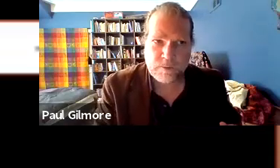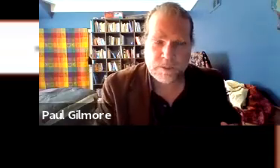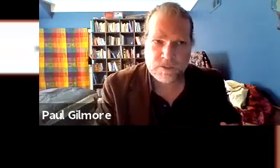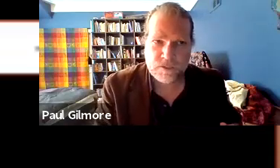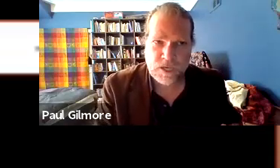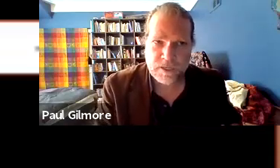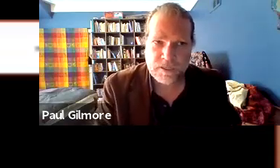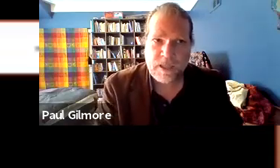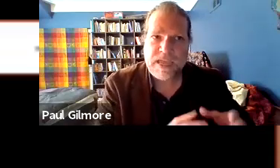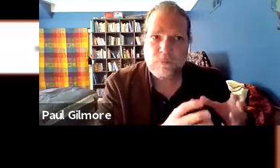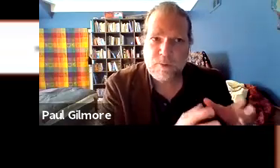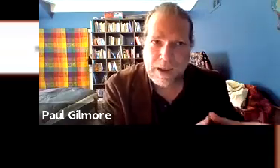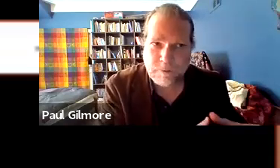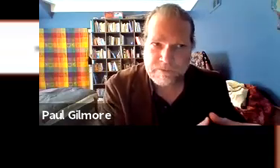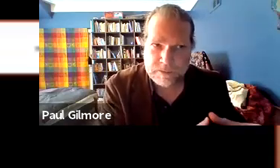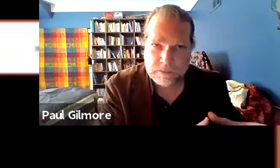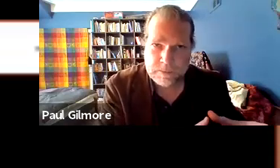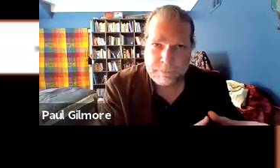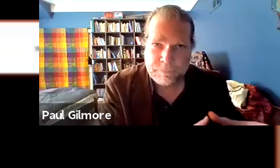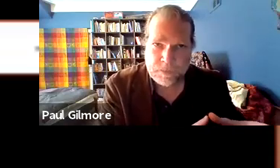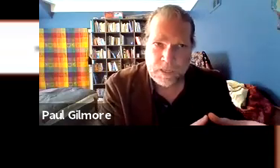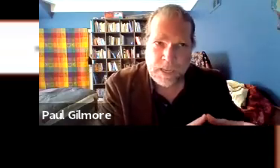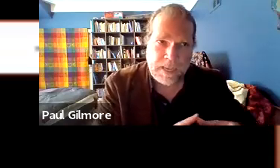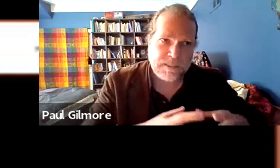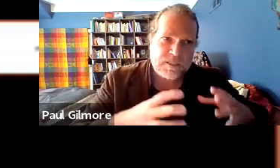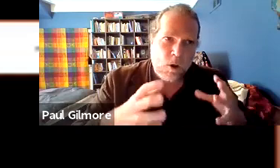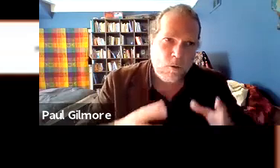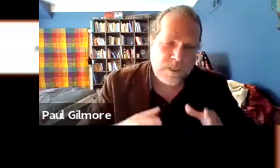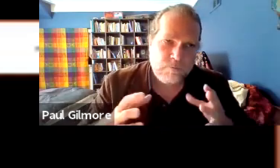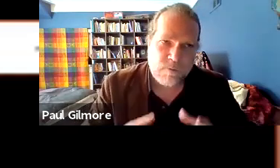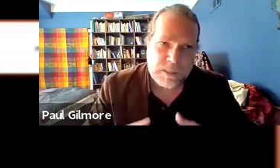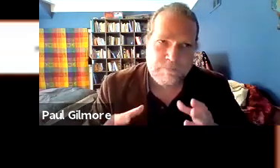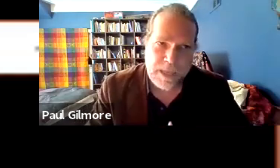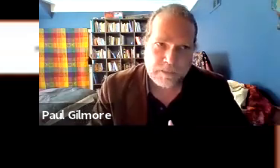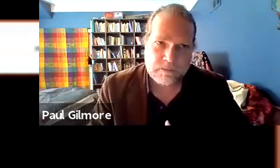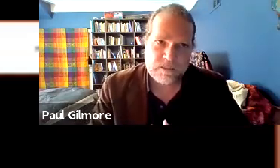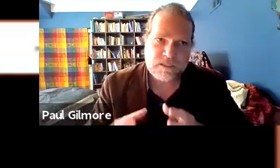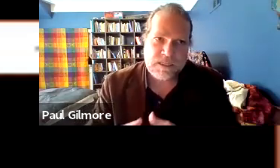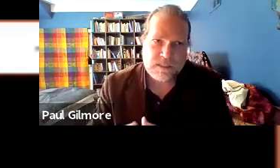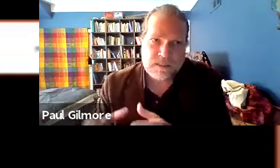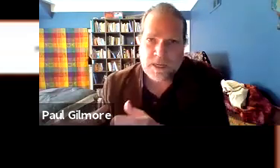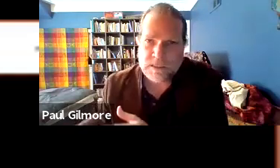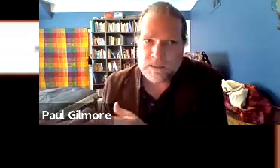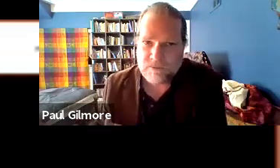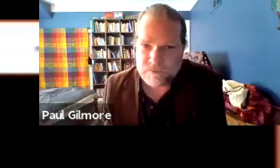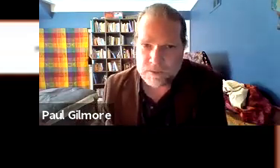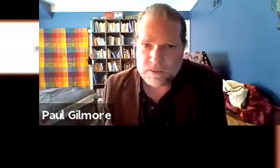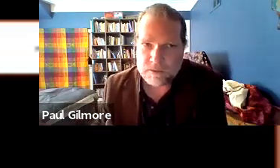supremacist society, they were proud of it. And it's only really been since the 1950s.